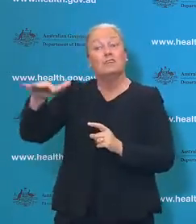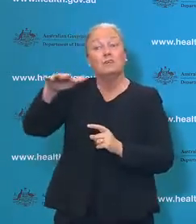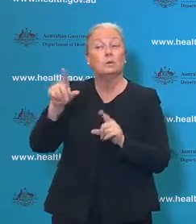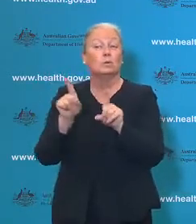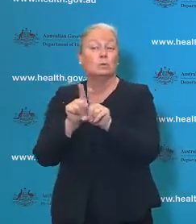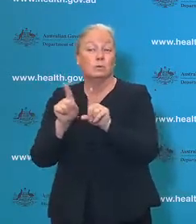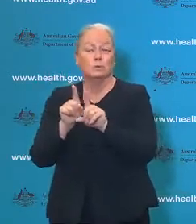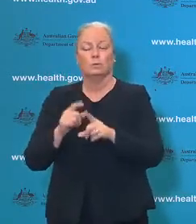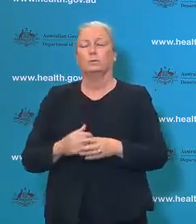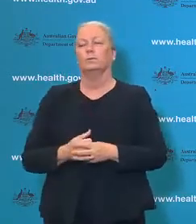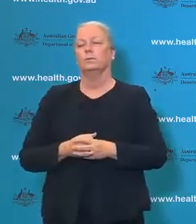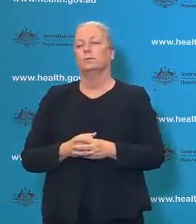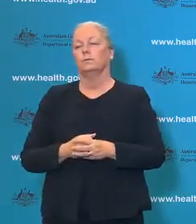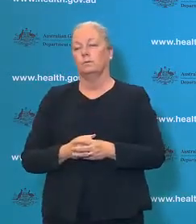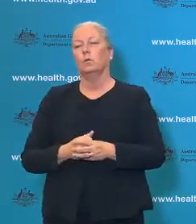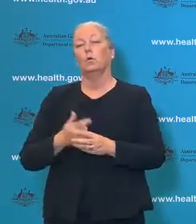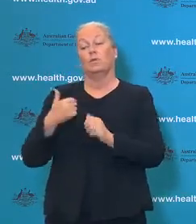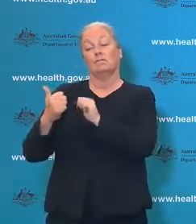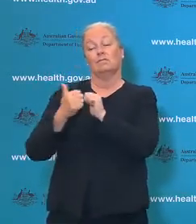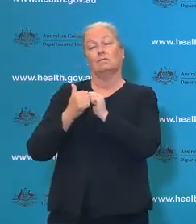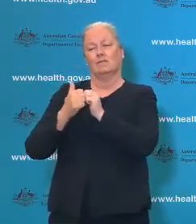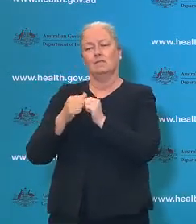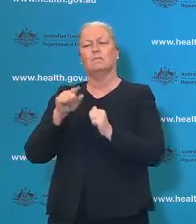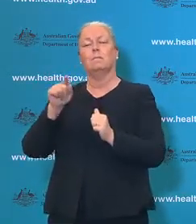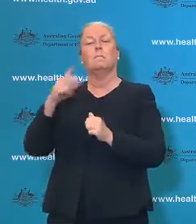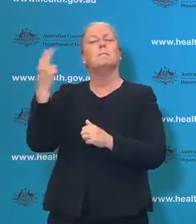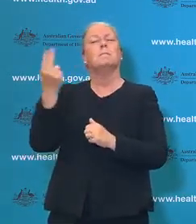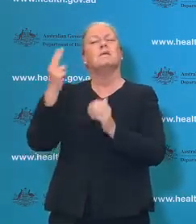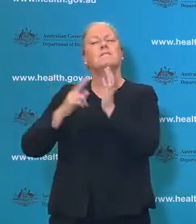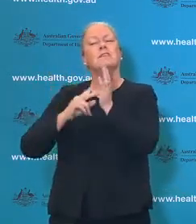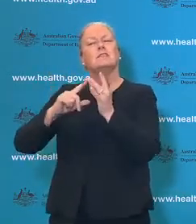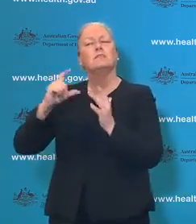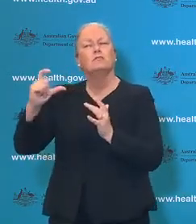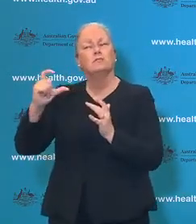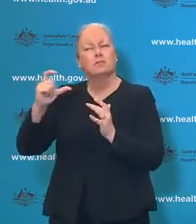Partnering with Ambulance Victoria paramedic response crews to expand